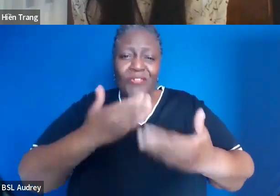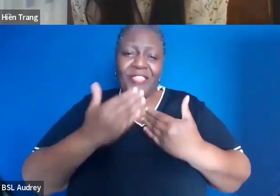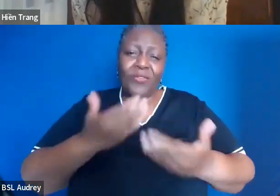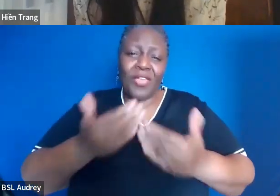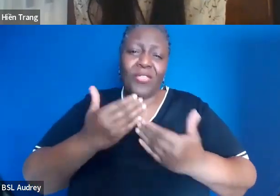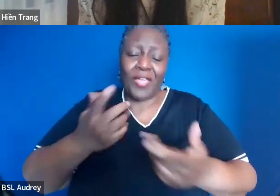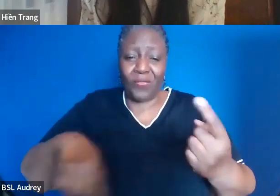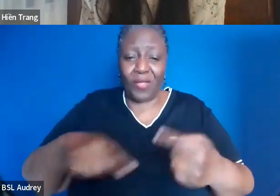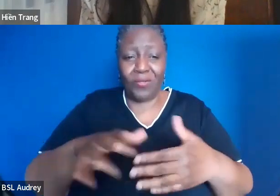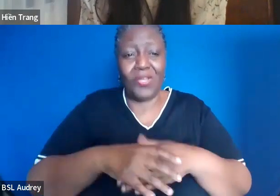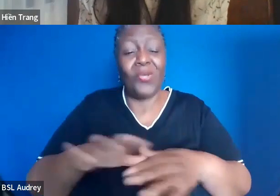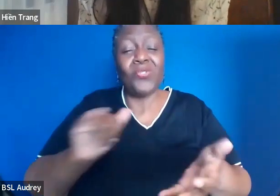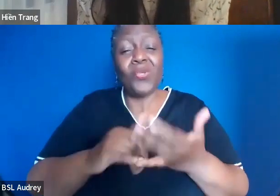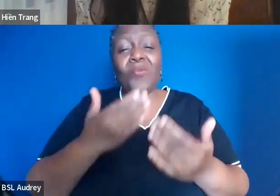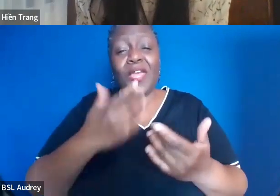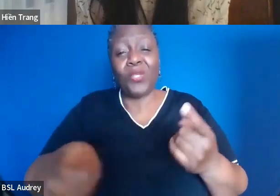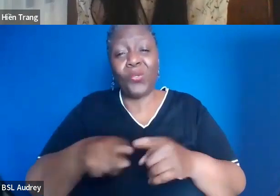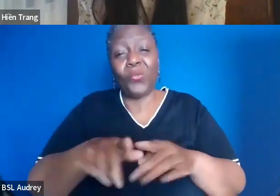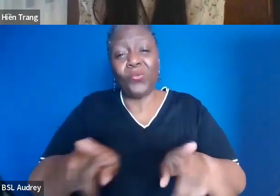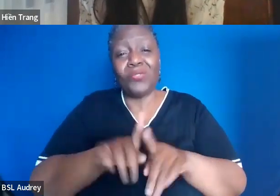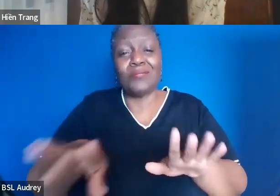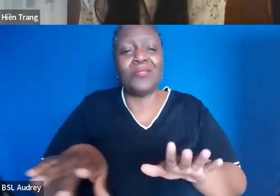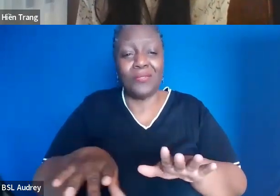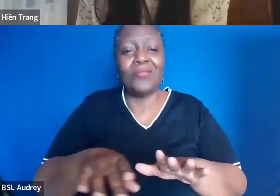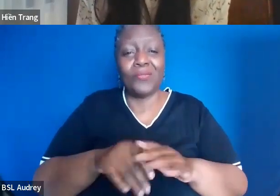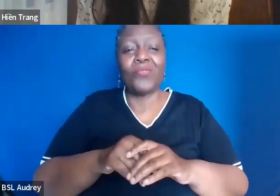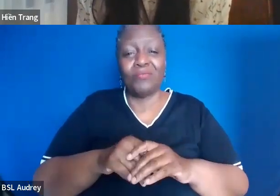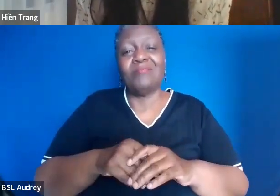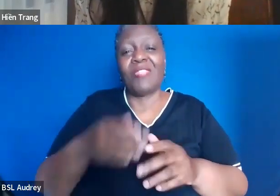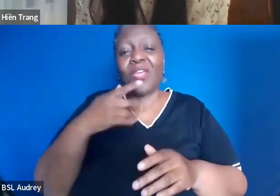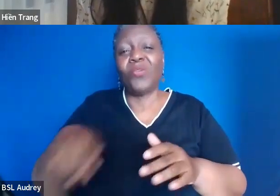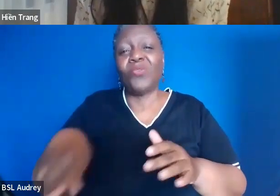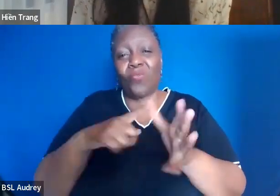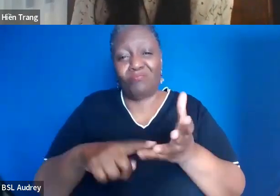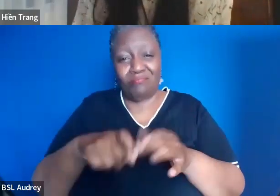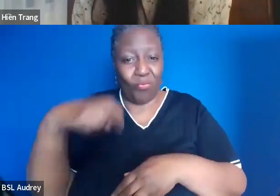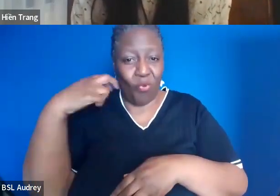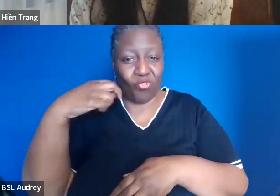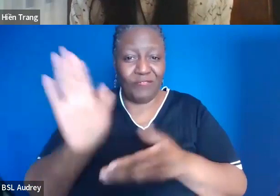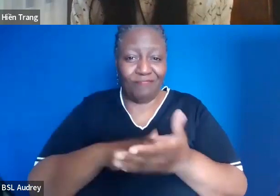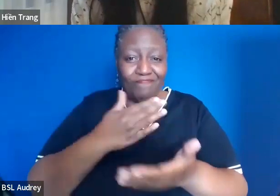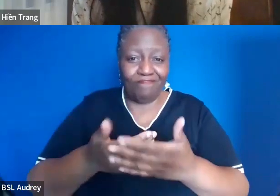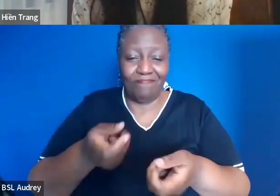chat so thank you both and thank you to odd um to Audrey for translating into British sign language